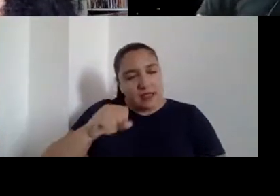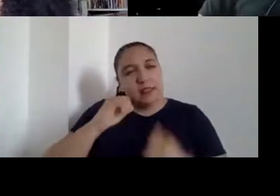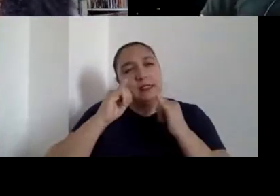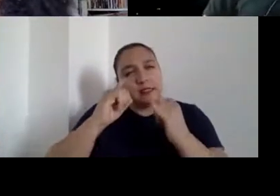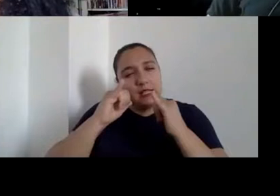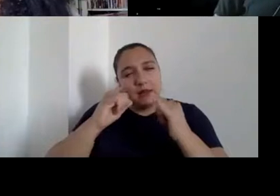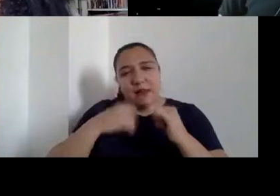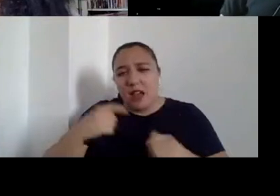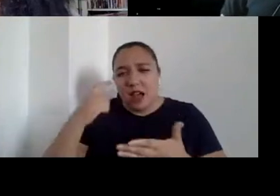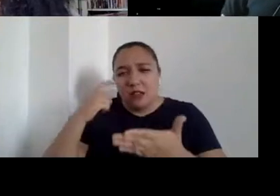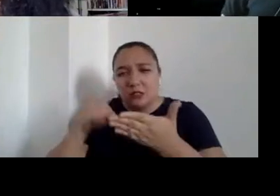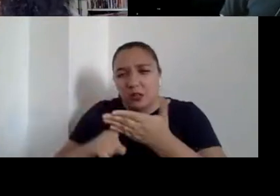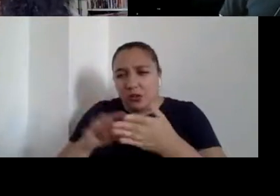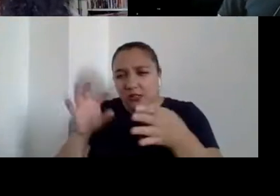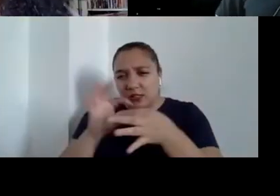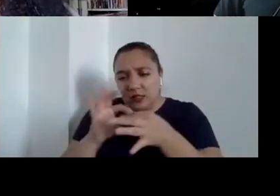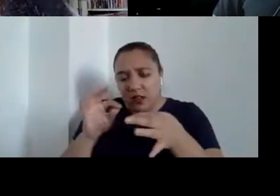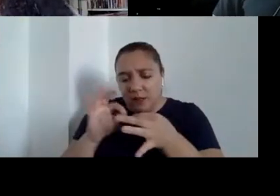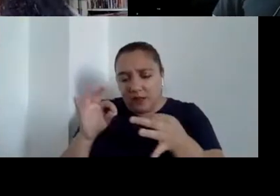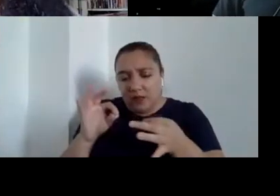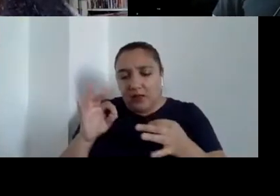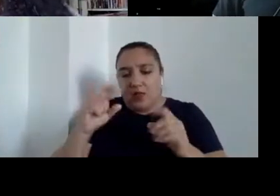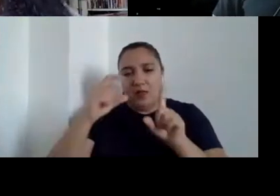Similarly, the question of jargon came up, what kind